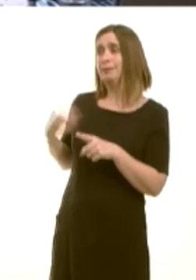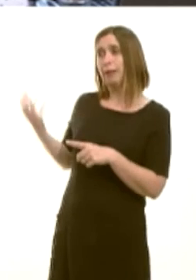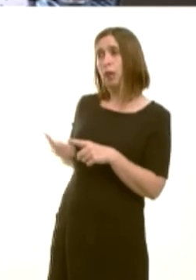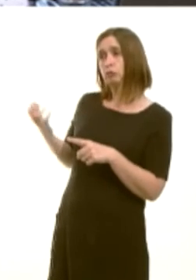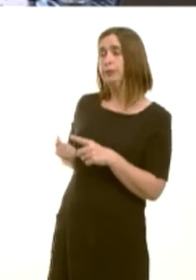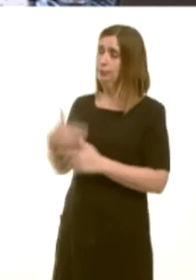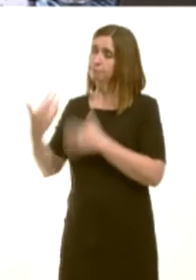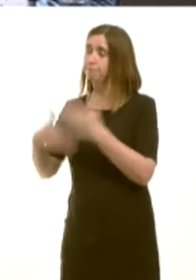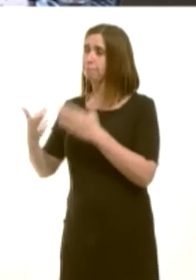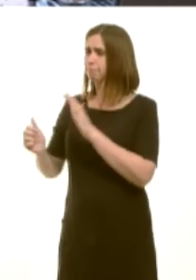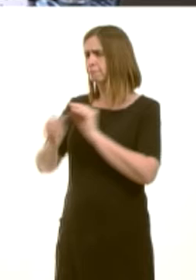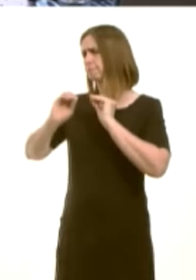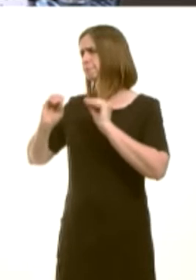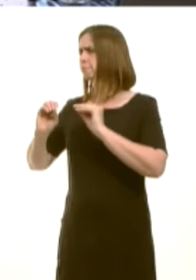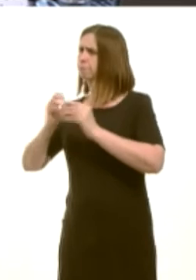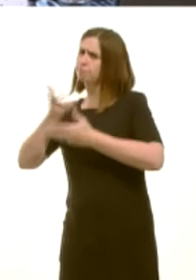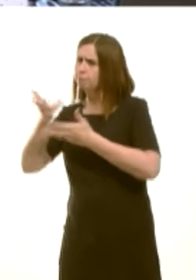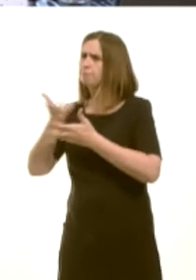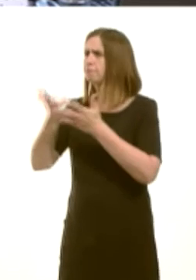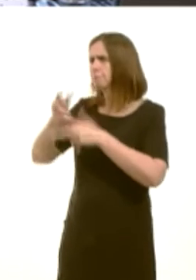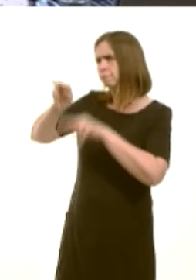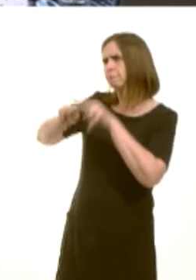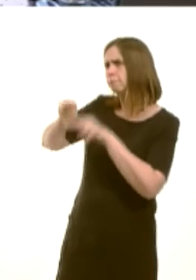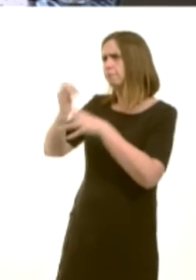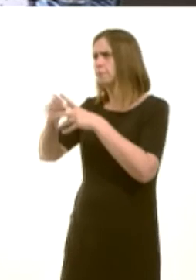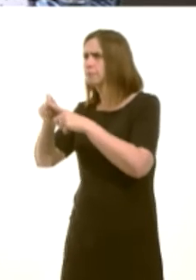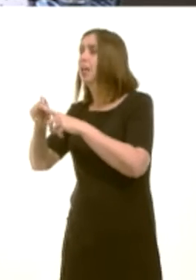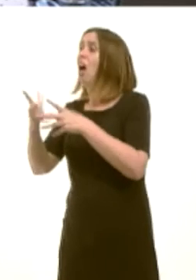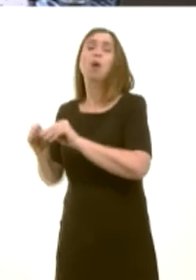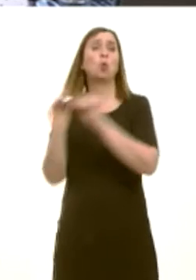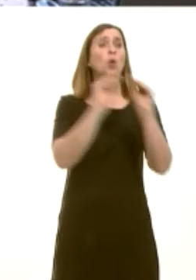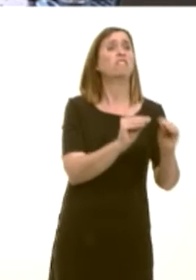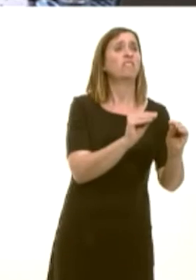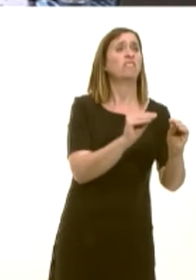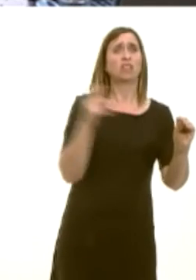expertise for a certain number of years and move on. One of the difficulties is, of course,